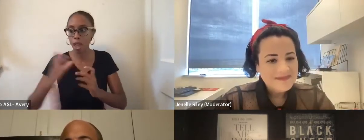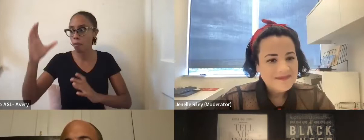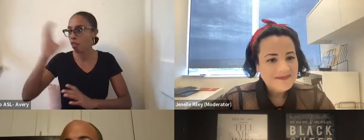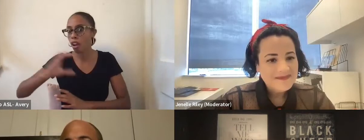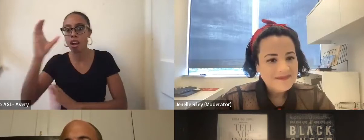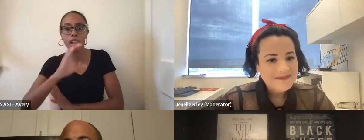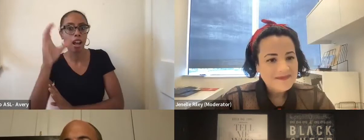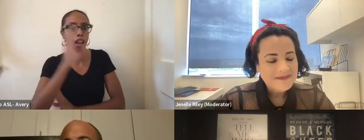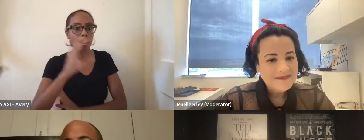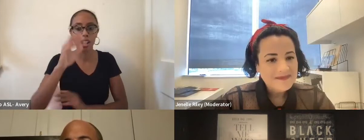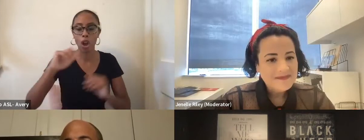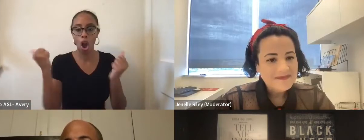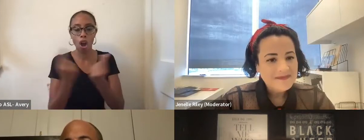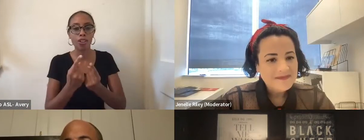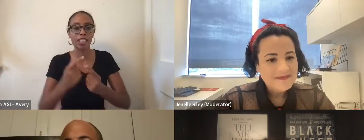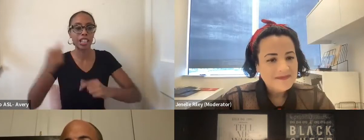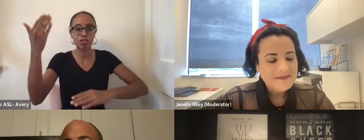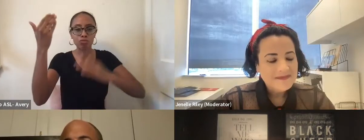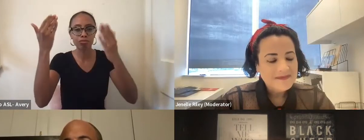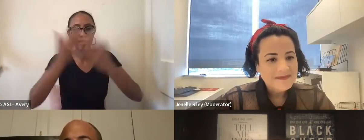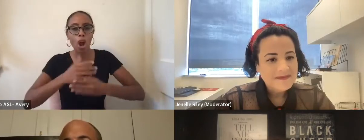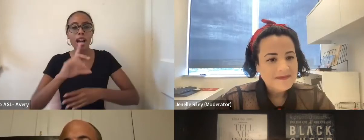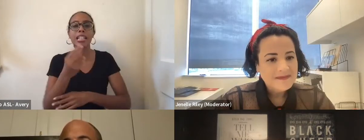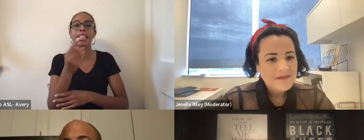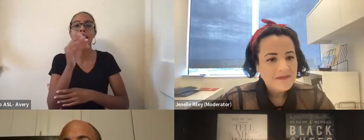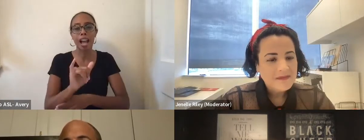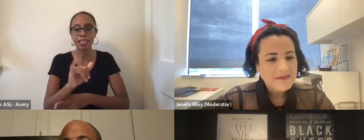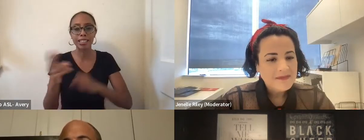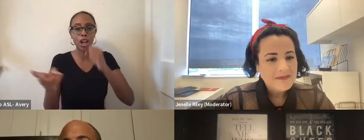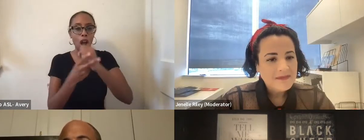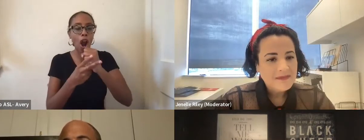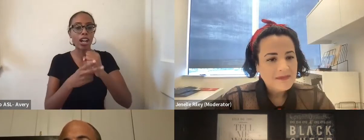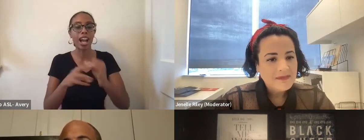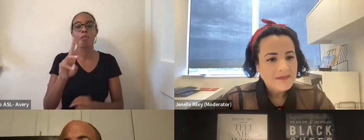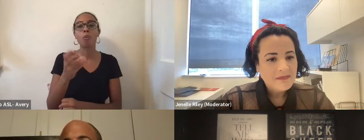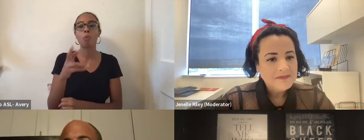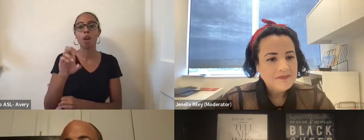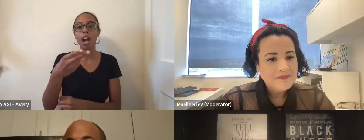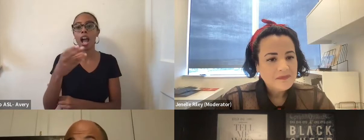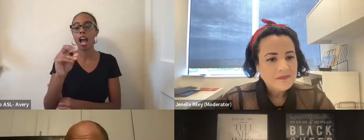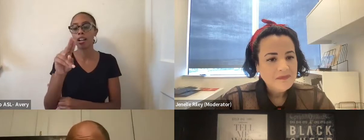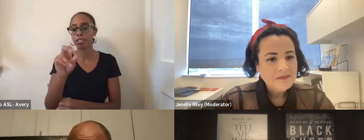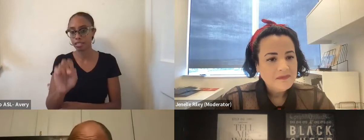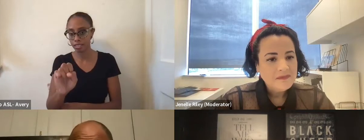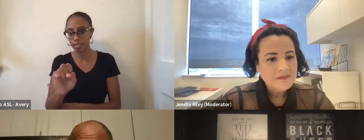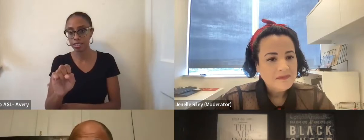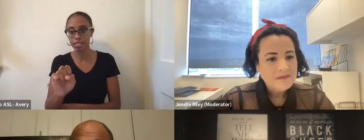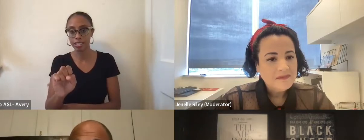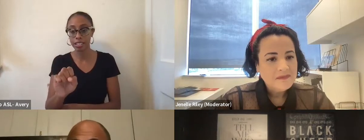And this amazing researcher came on and just started searching YouTube. And this clip turned up on YouTube.